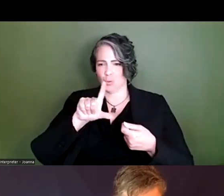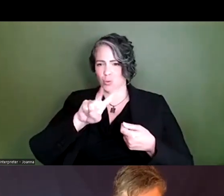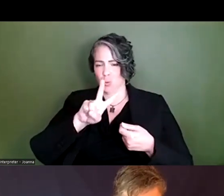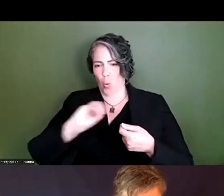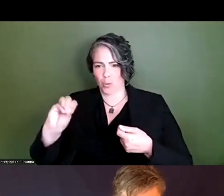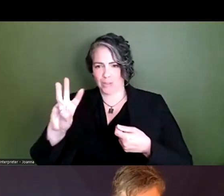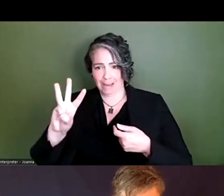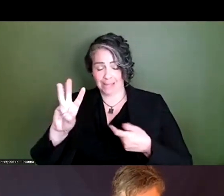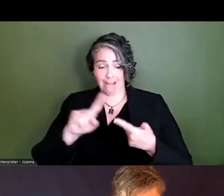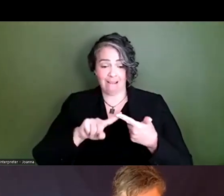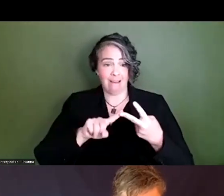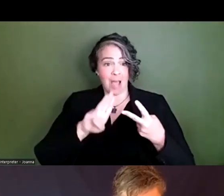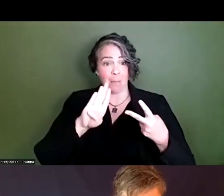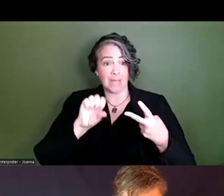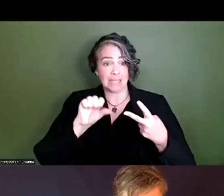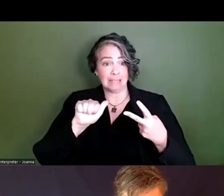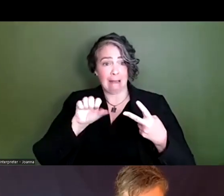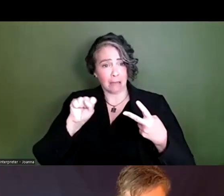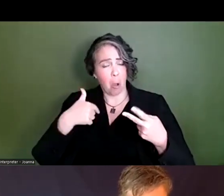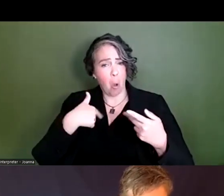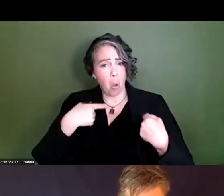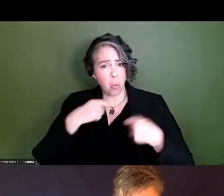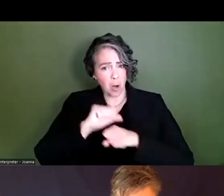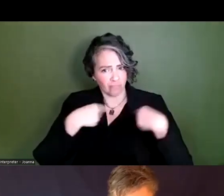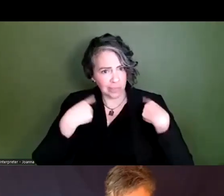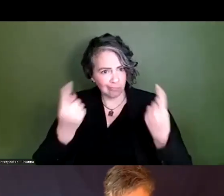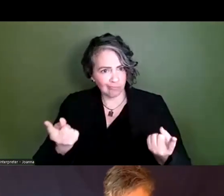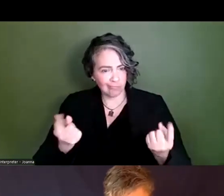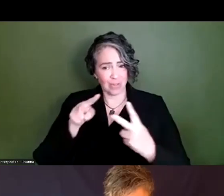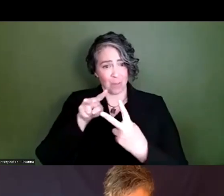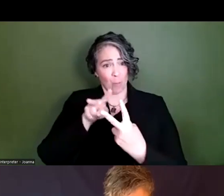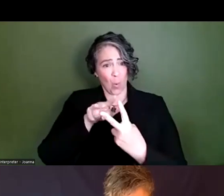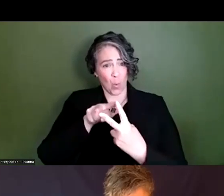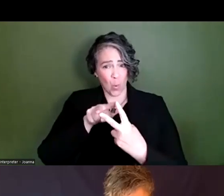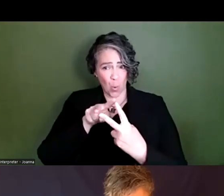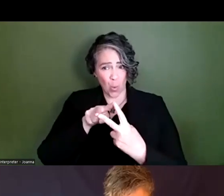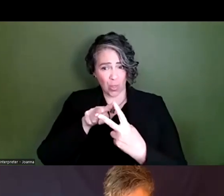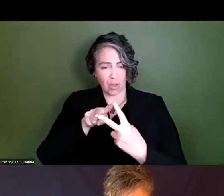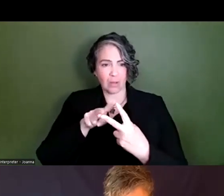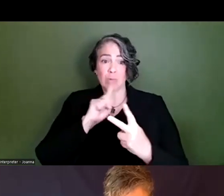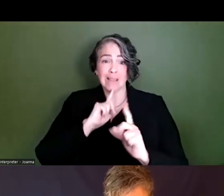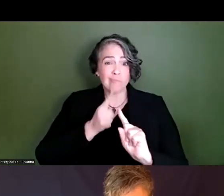Recovery Coach training for a while. And both of them really seek to inspire hope to help